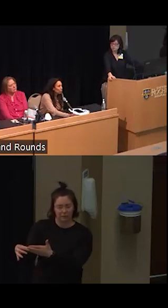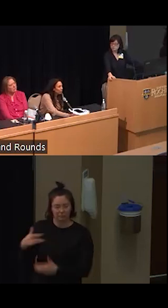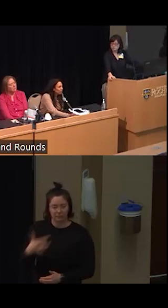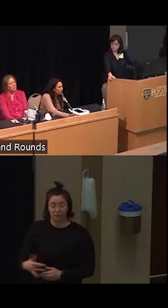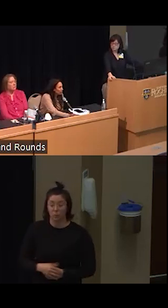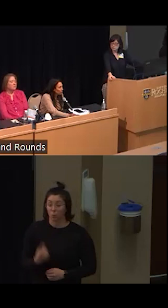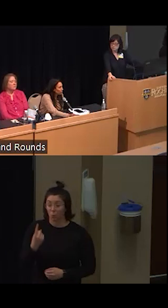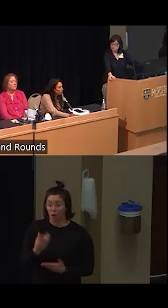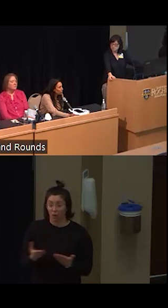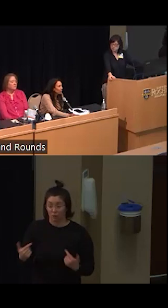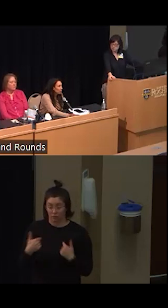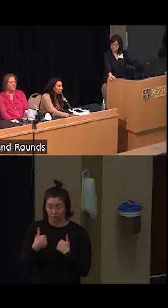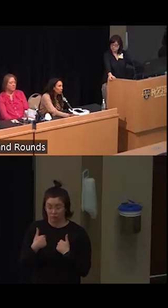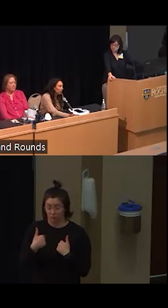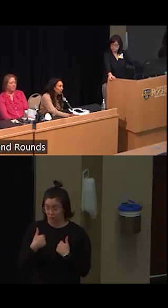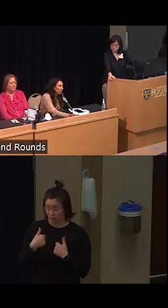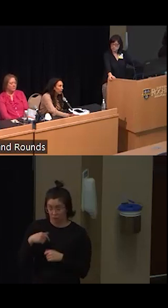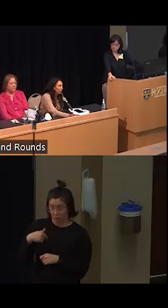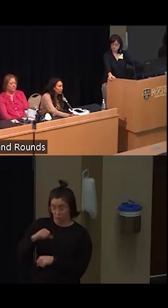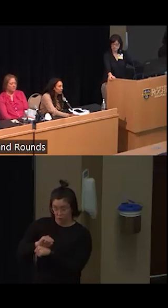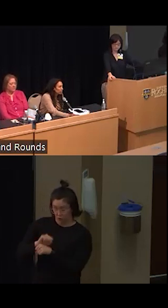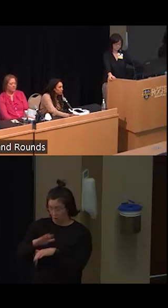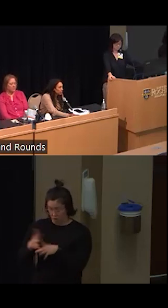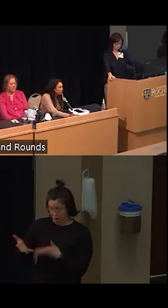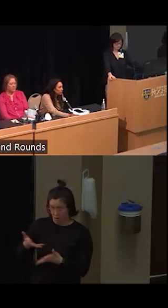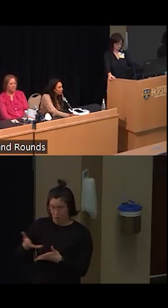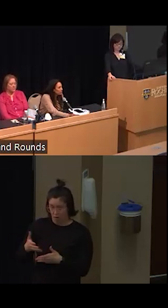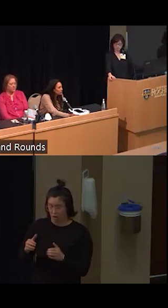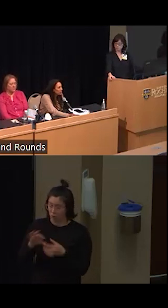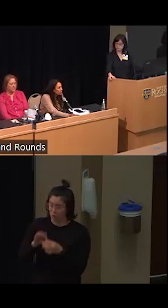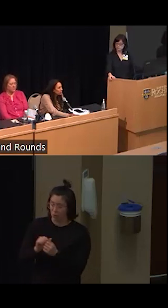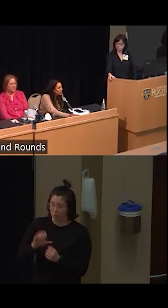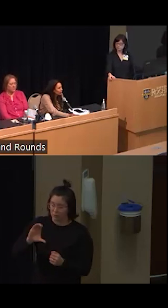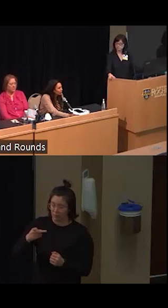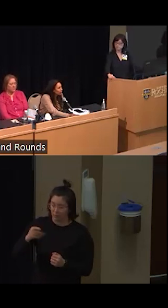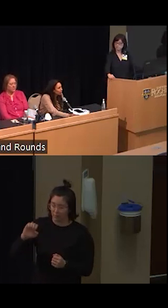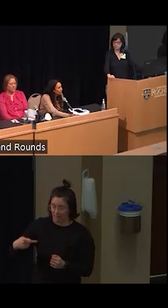know one of the things that we're we have been working on especially in CPAP is involving our